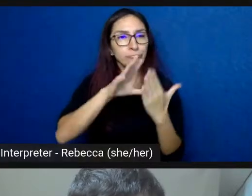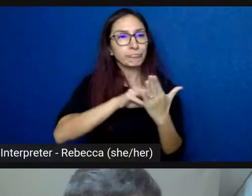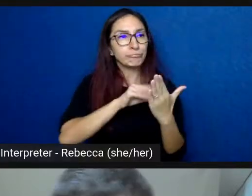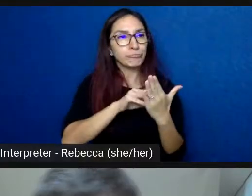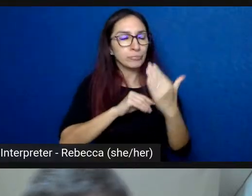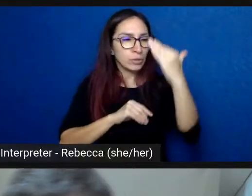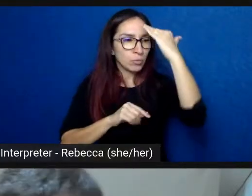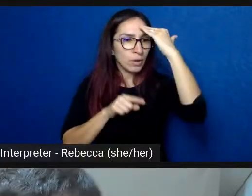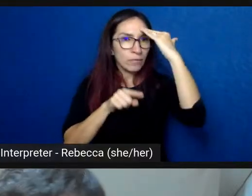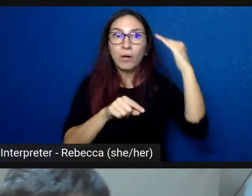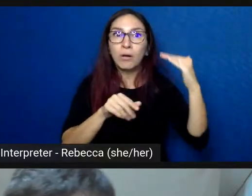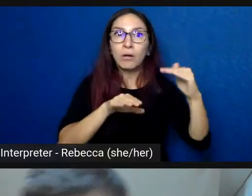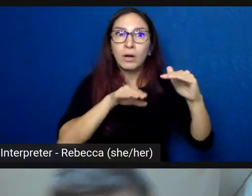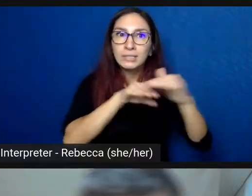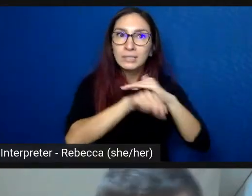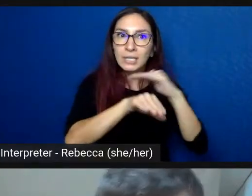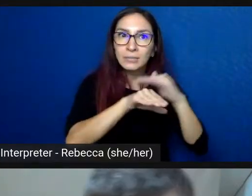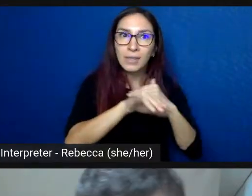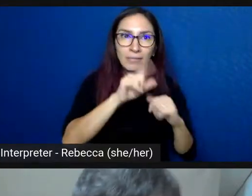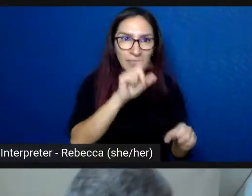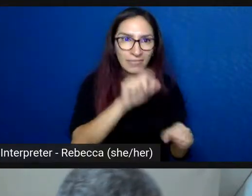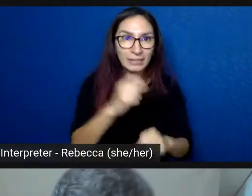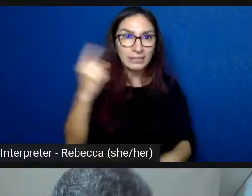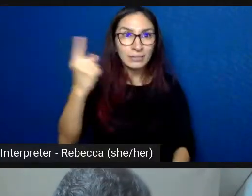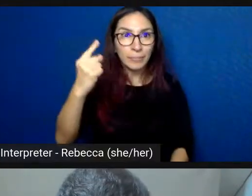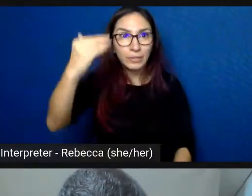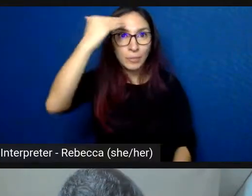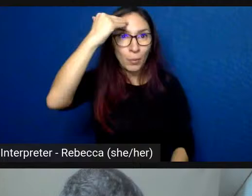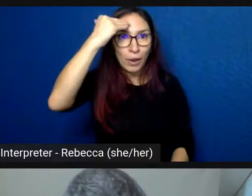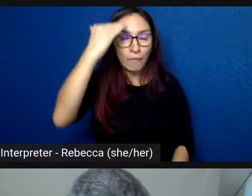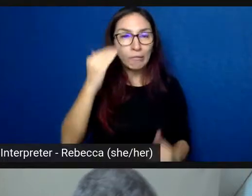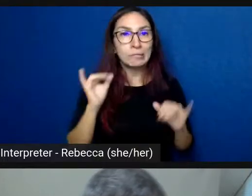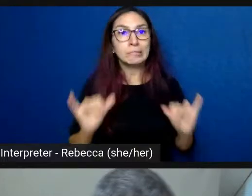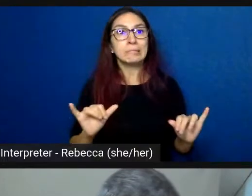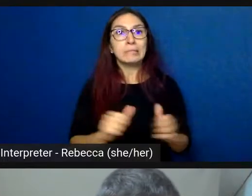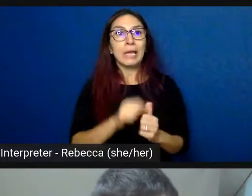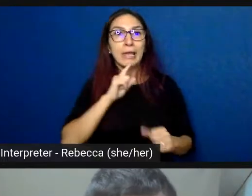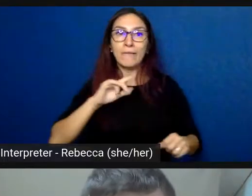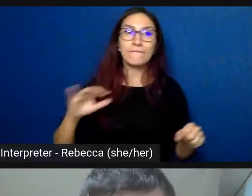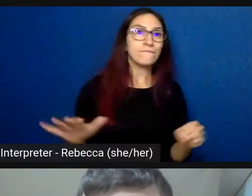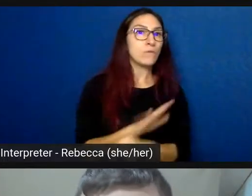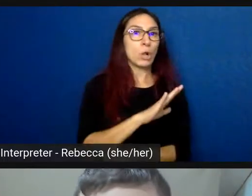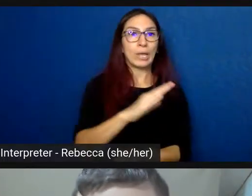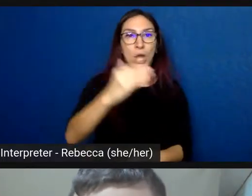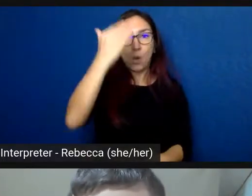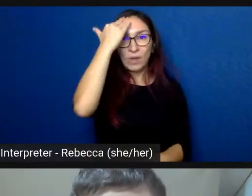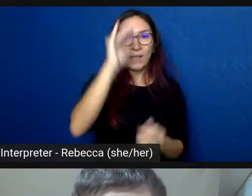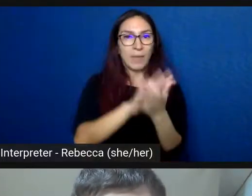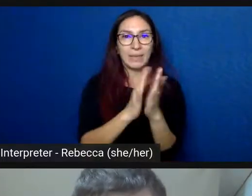Picca Neri: For me I am the same as you. I started becoming aware of this thing called accessibility.